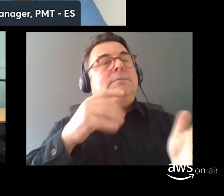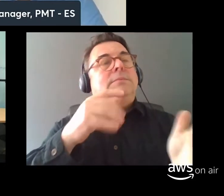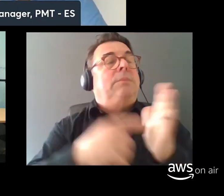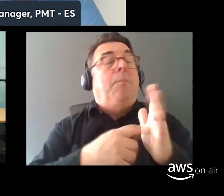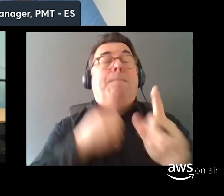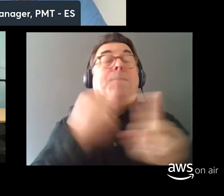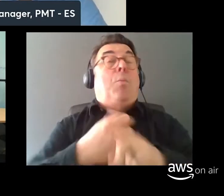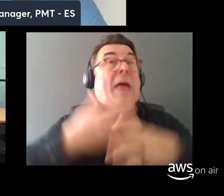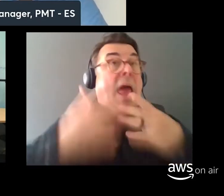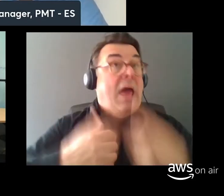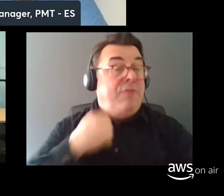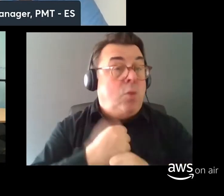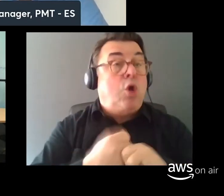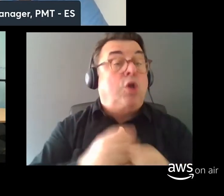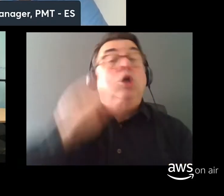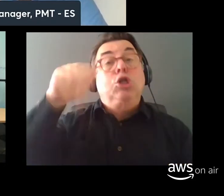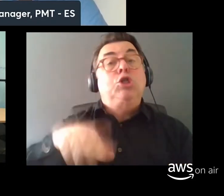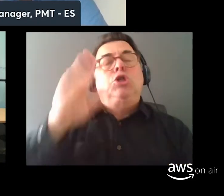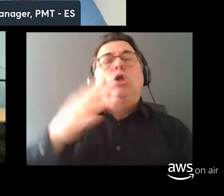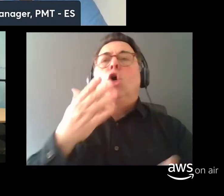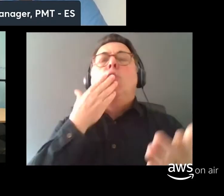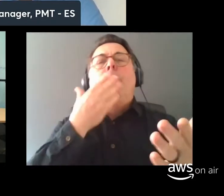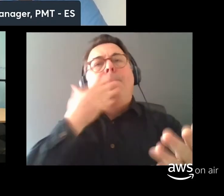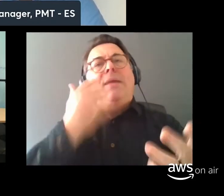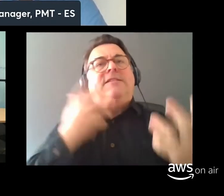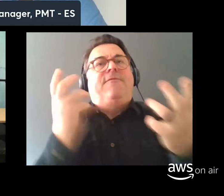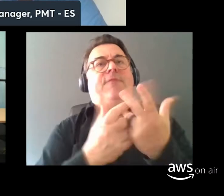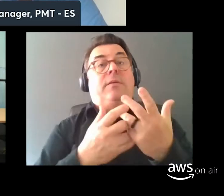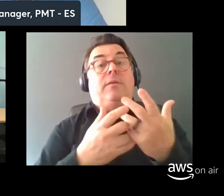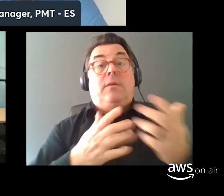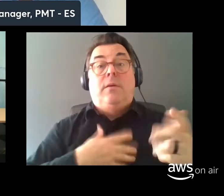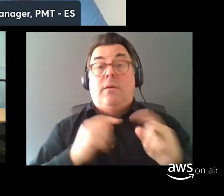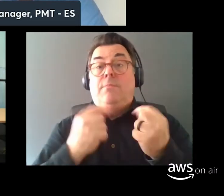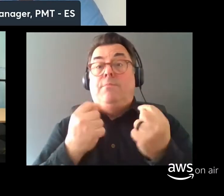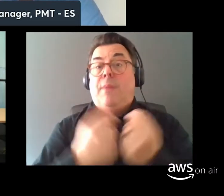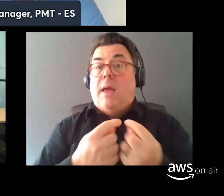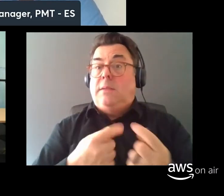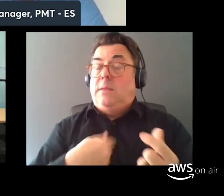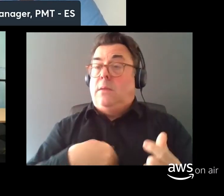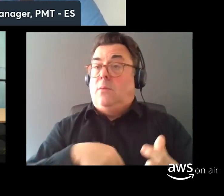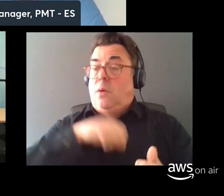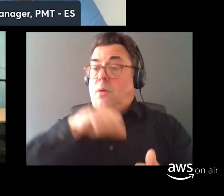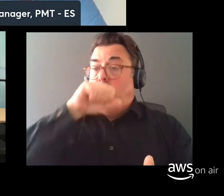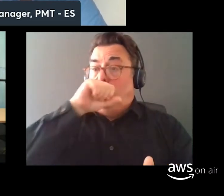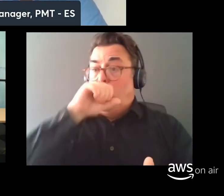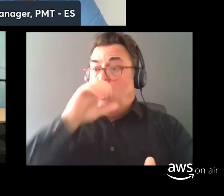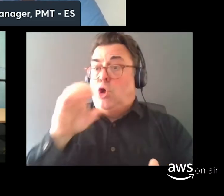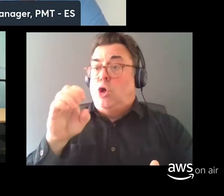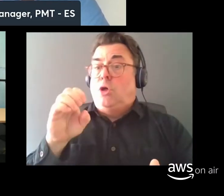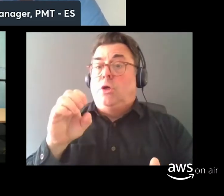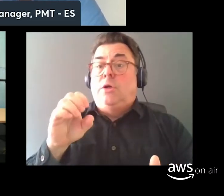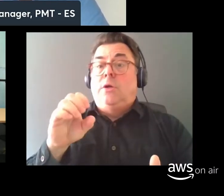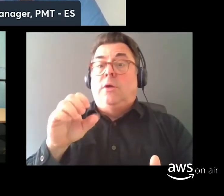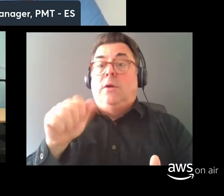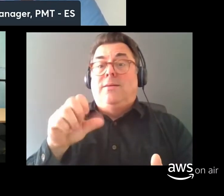feel like the natural fit for it. My claim is that Serverless v2 actually is suitable for much broader set of workloads.